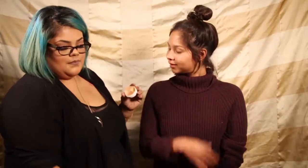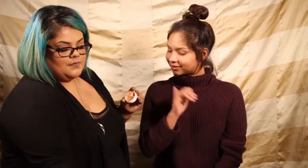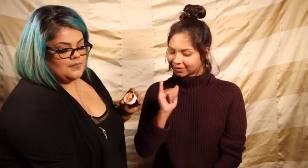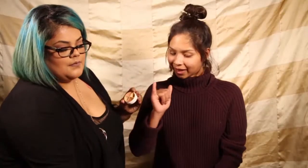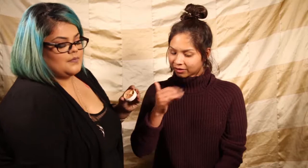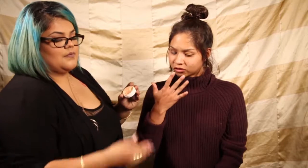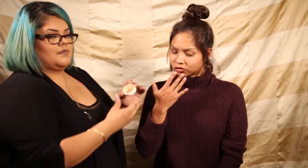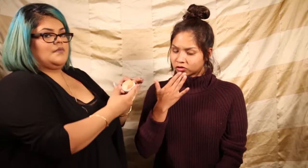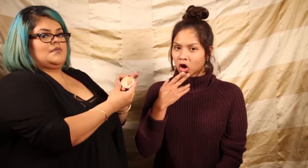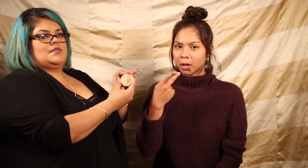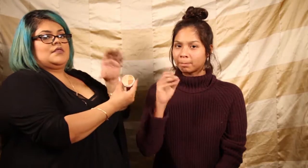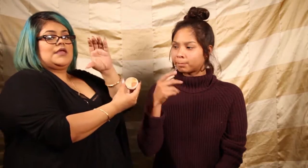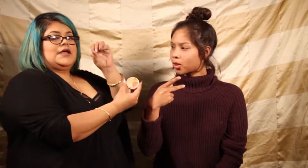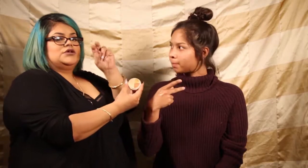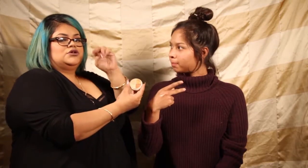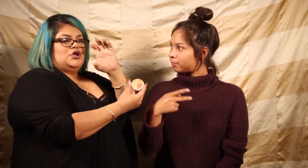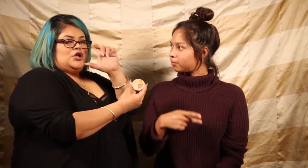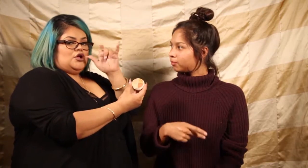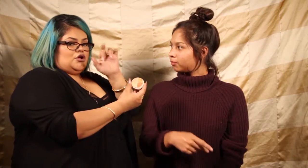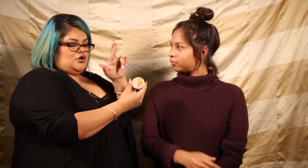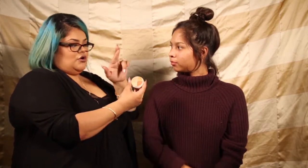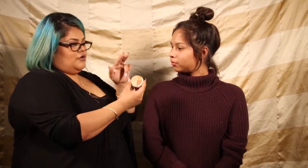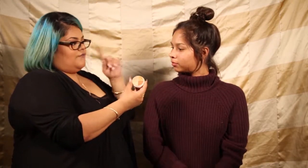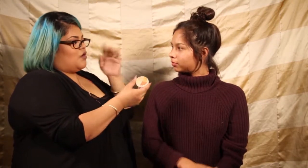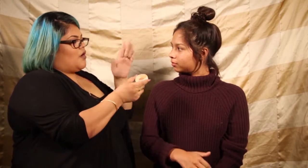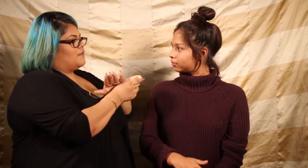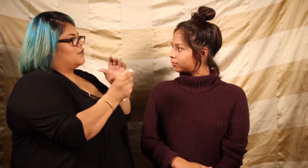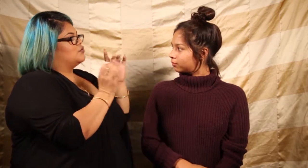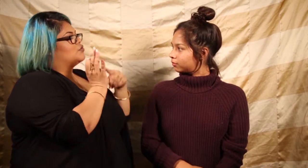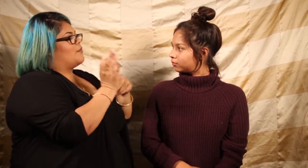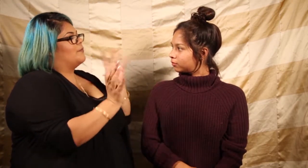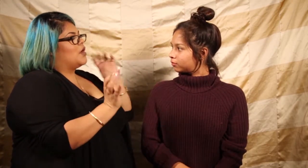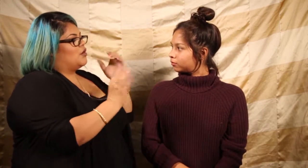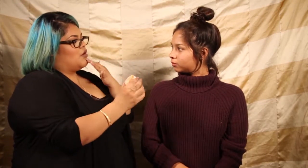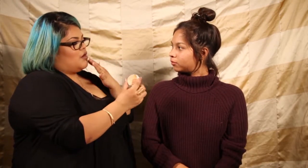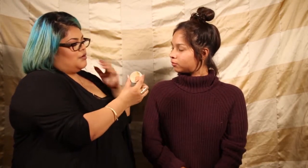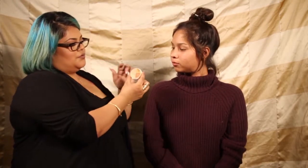is that colourpop? Concealer to pop that co lor